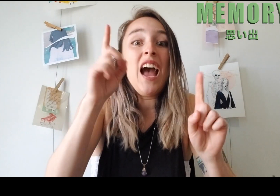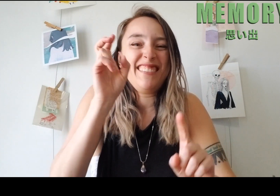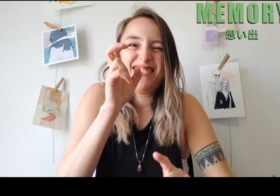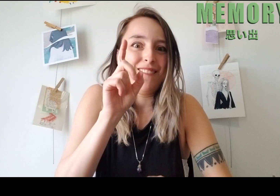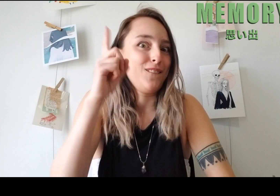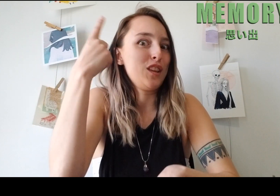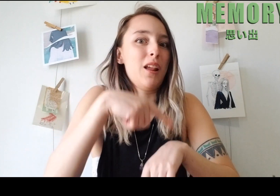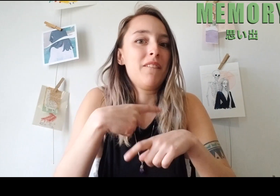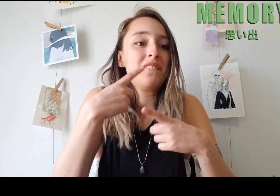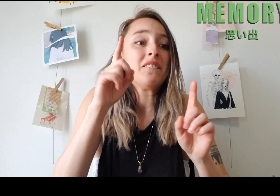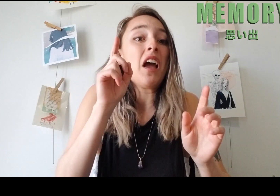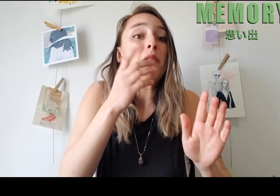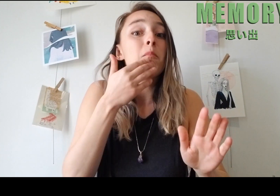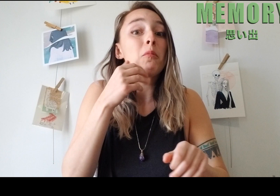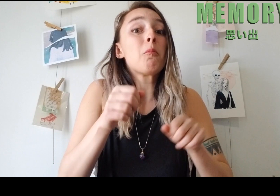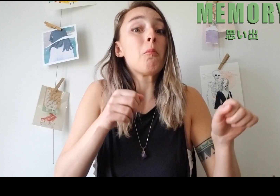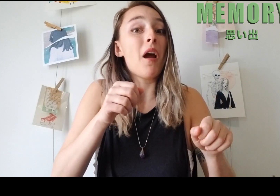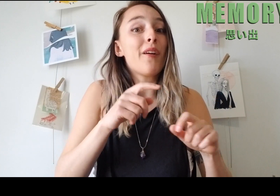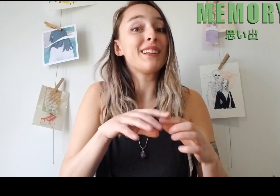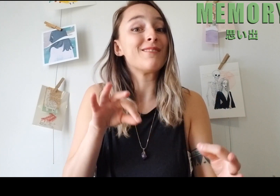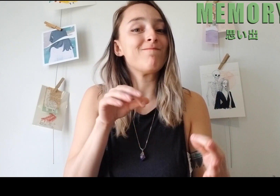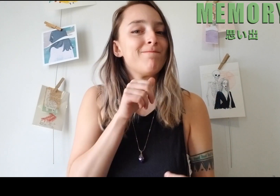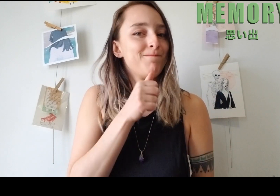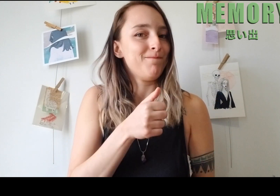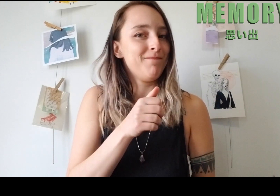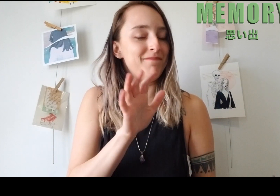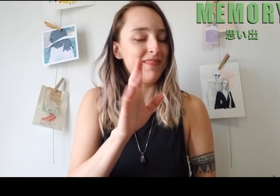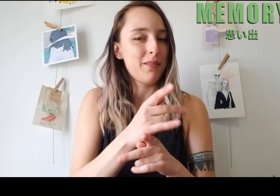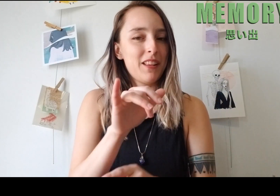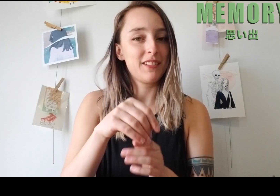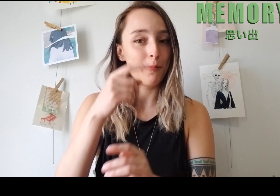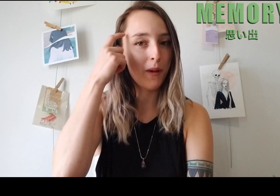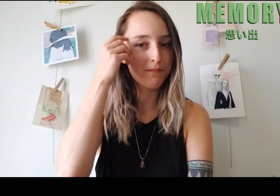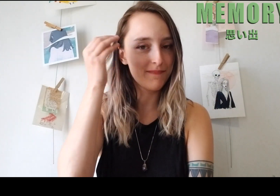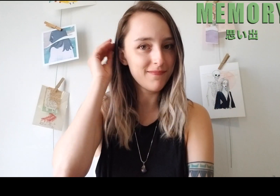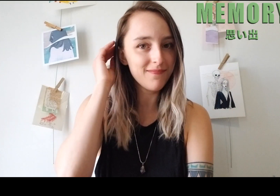Finally, I was able to ride and was getting better, but it wasn't perfect. So, keep that in mind.